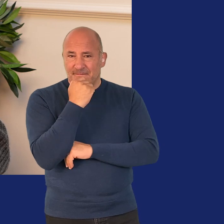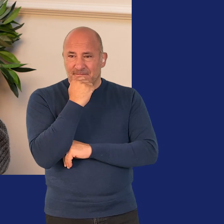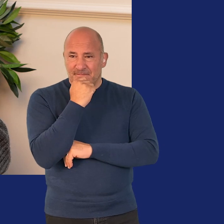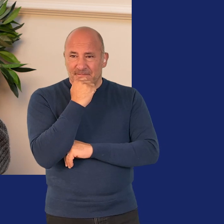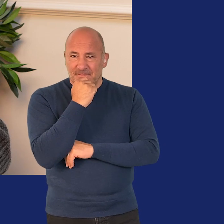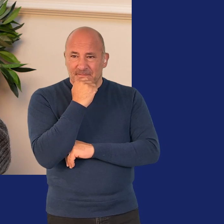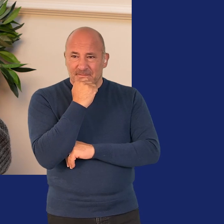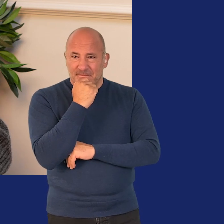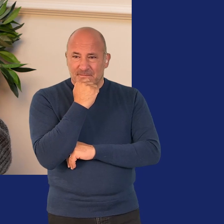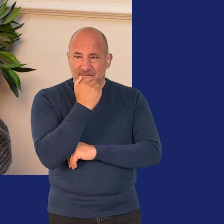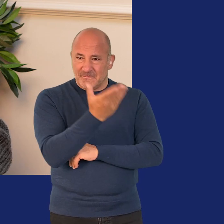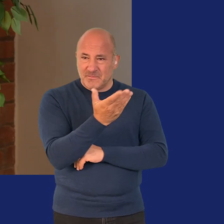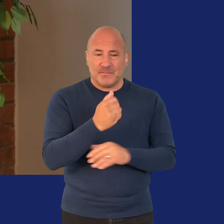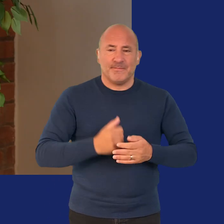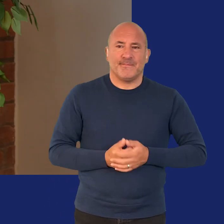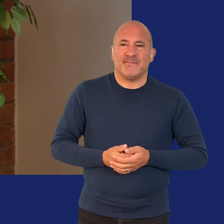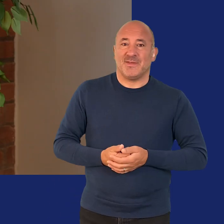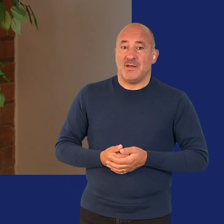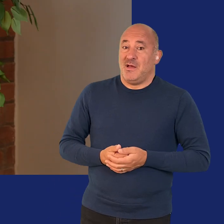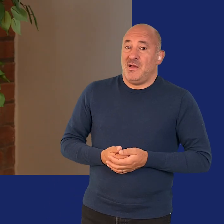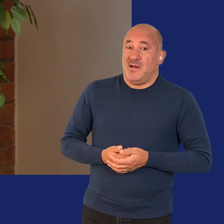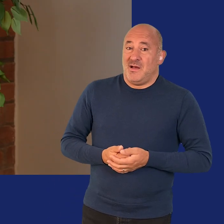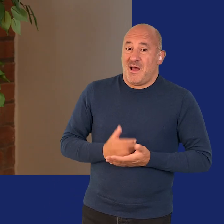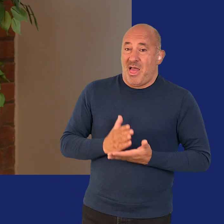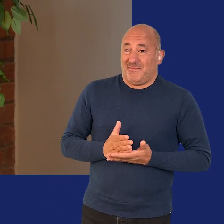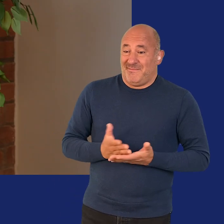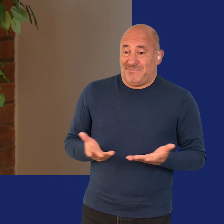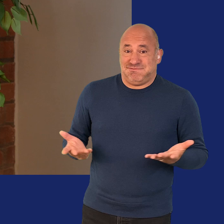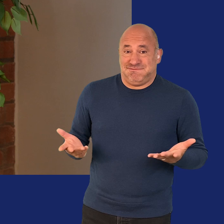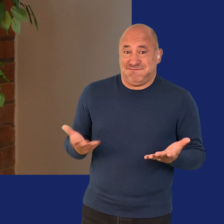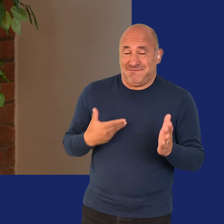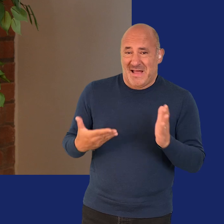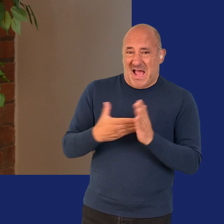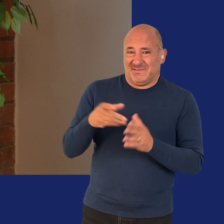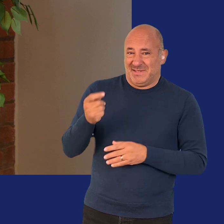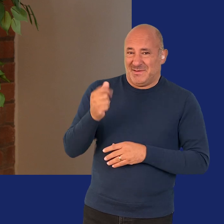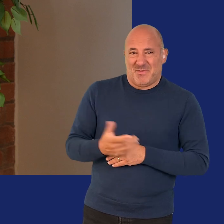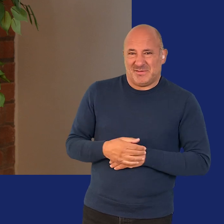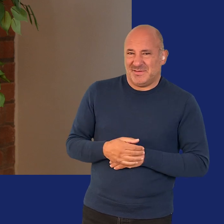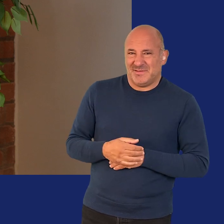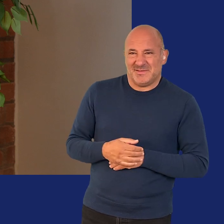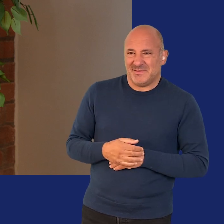that? Adam? Adam: I, I don't think there's much to add to that answer to be honest.